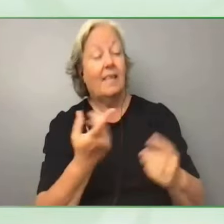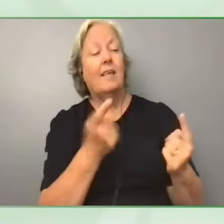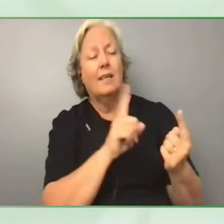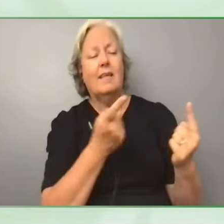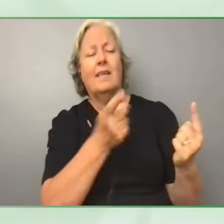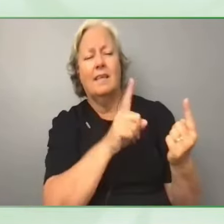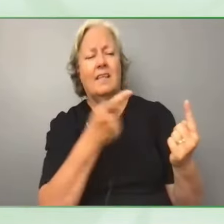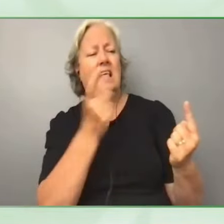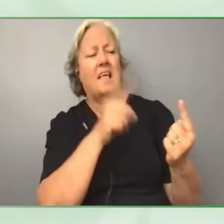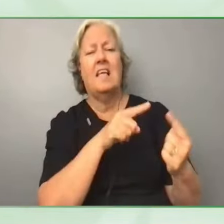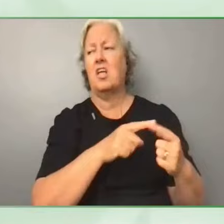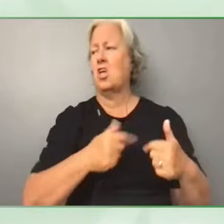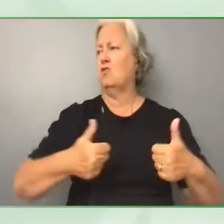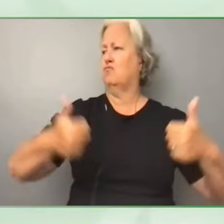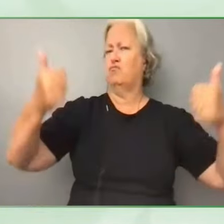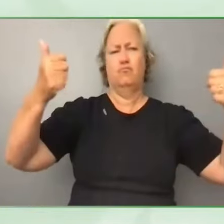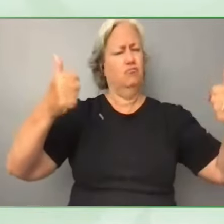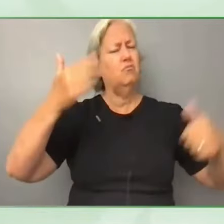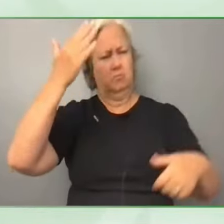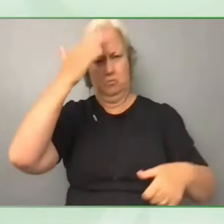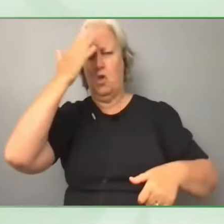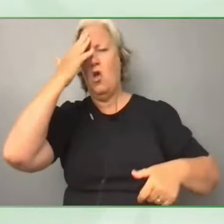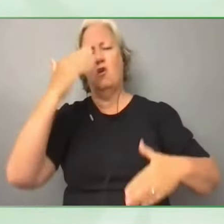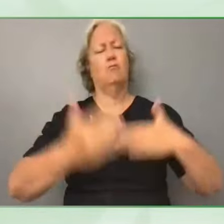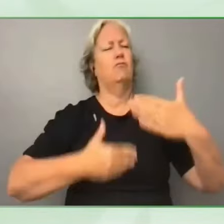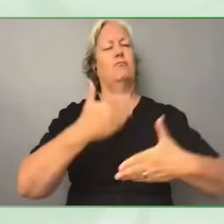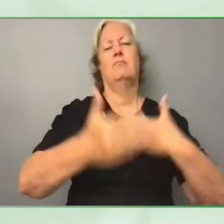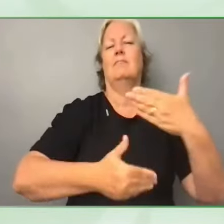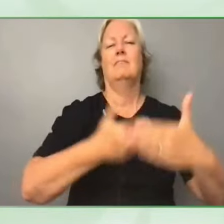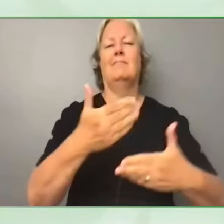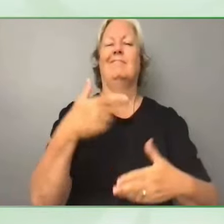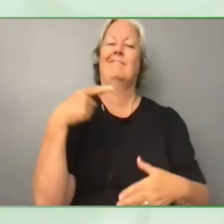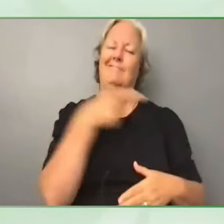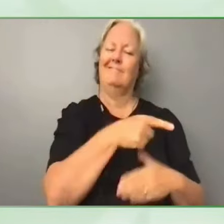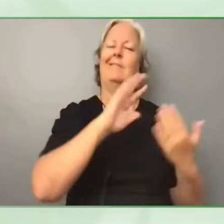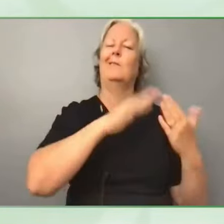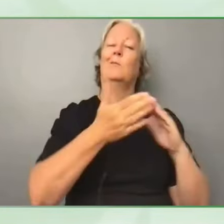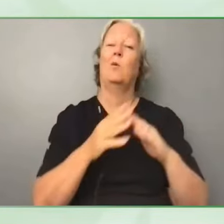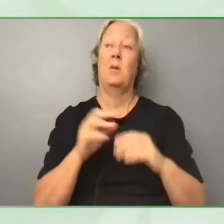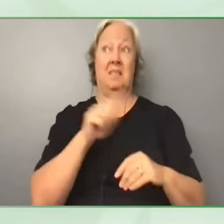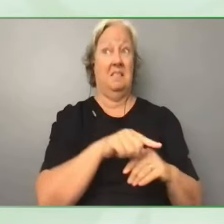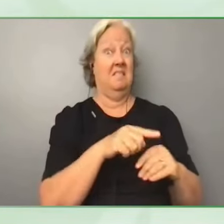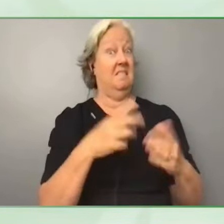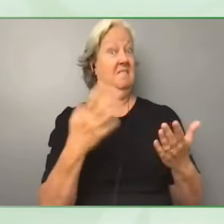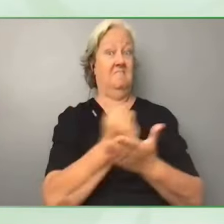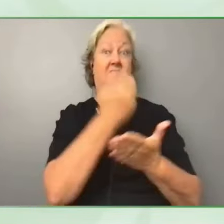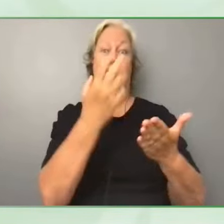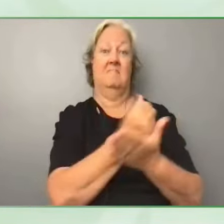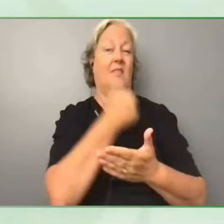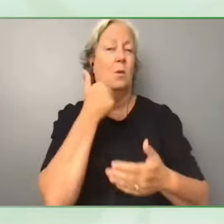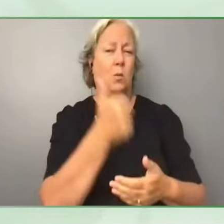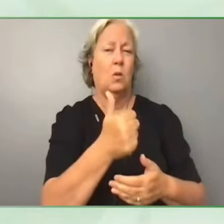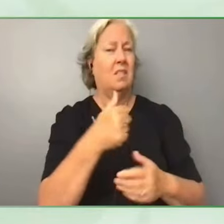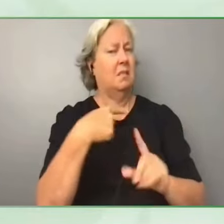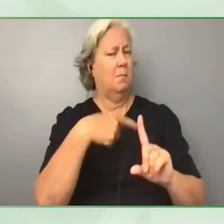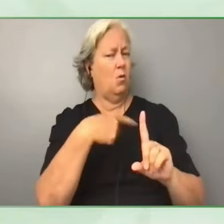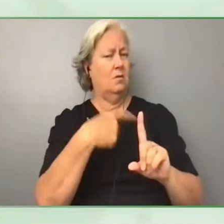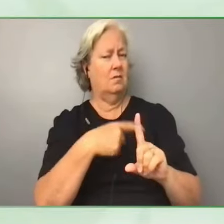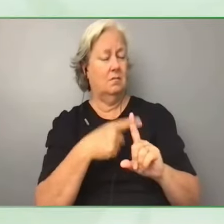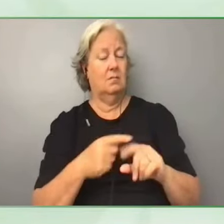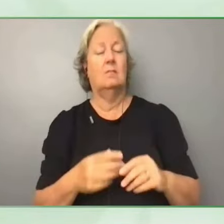For the people who have supported to leave the institution, they have